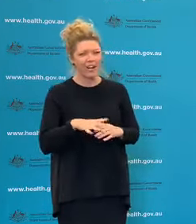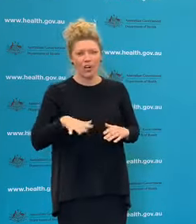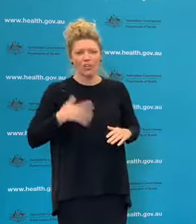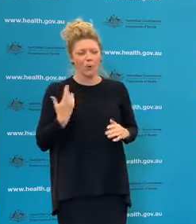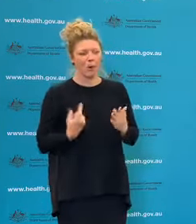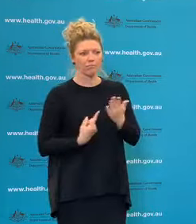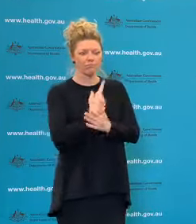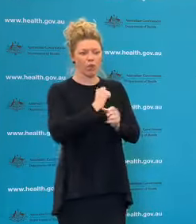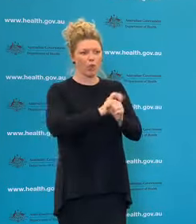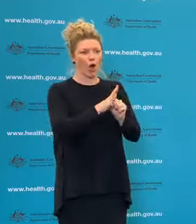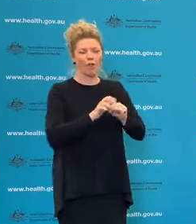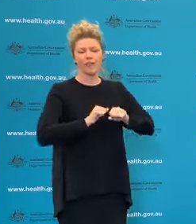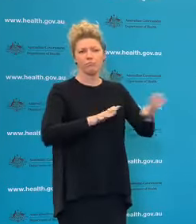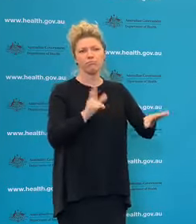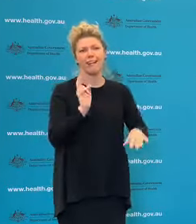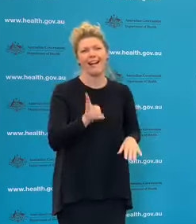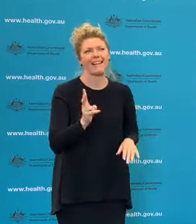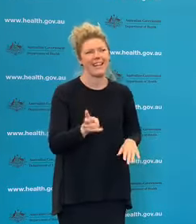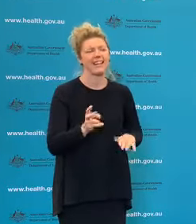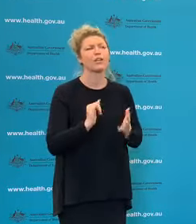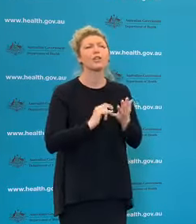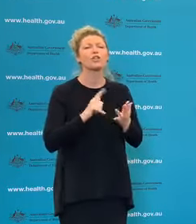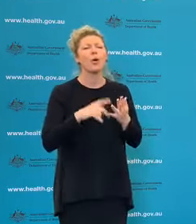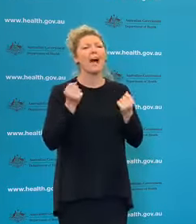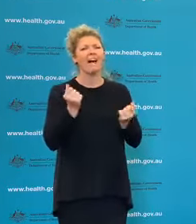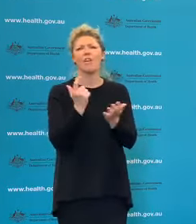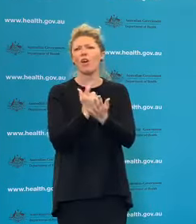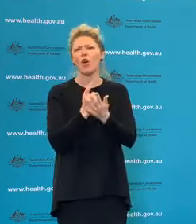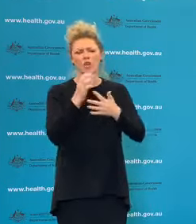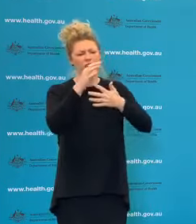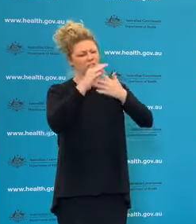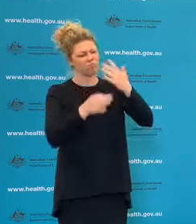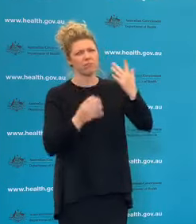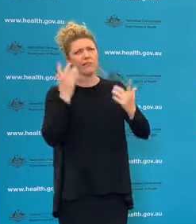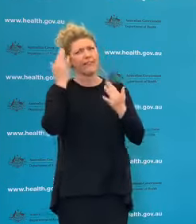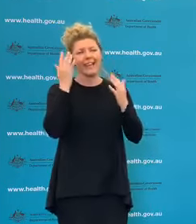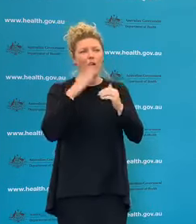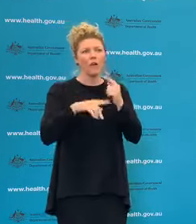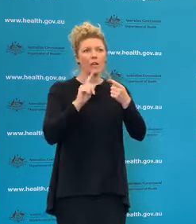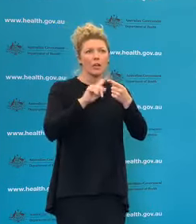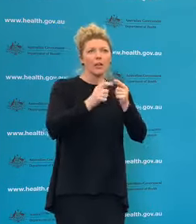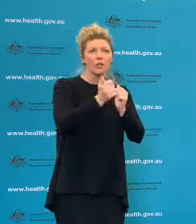they will be considered along with a whole range of other aspects as we roll